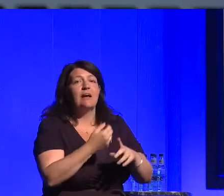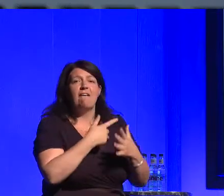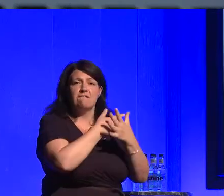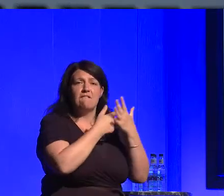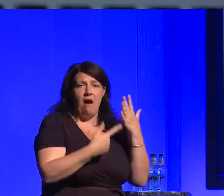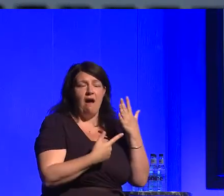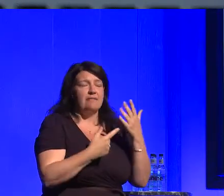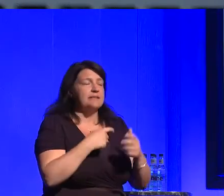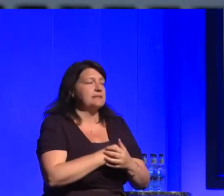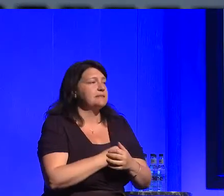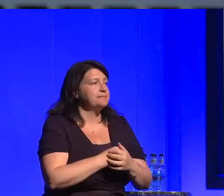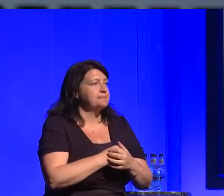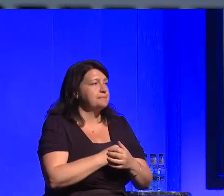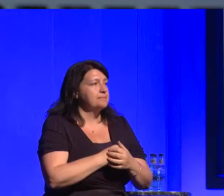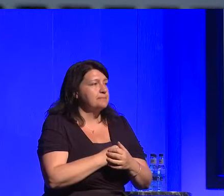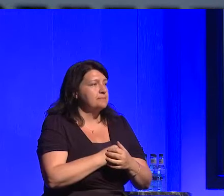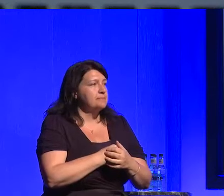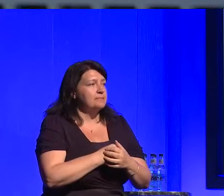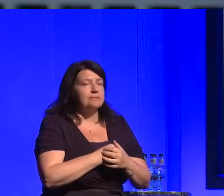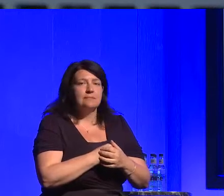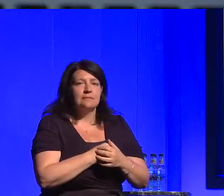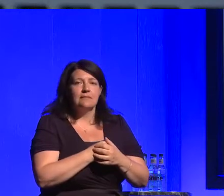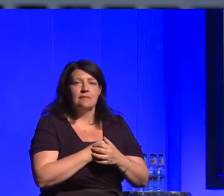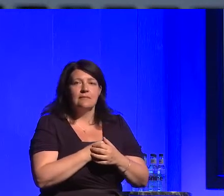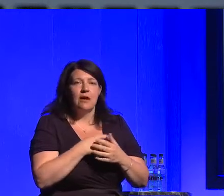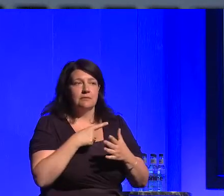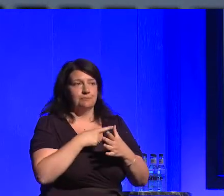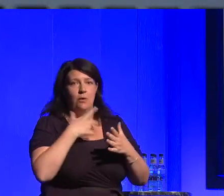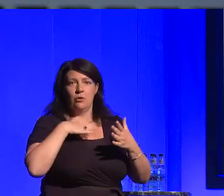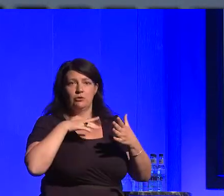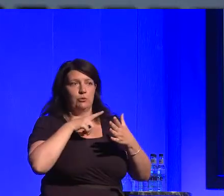The first is, it should stop you dying prematurely where it can.